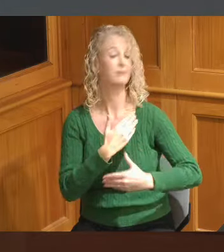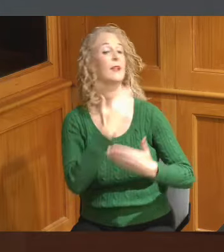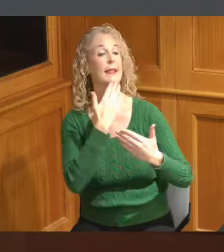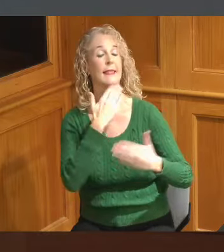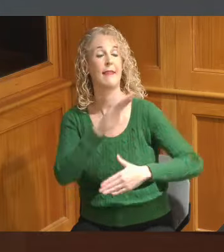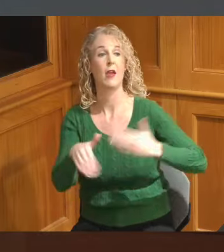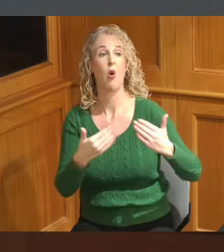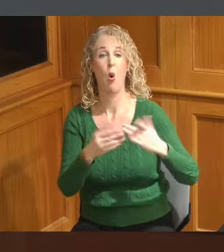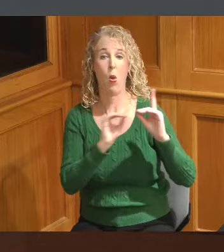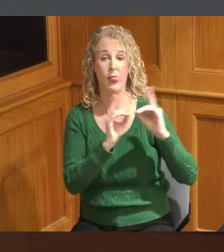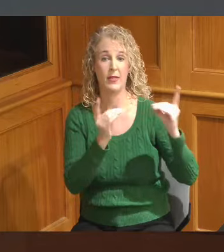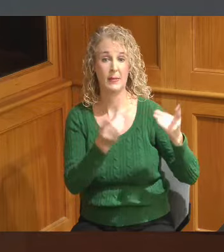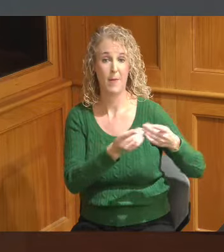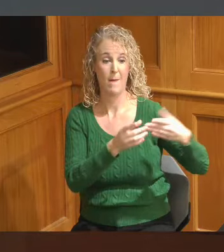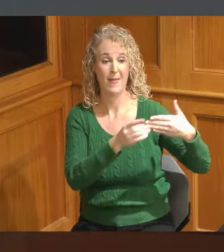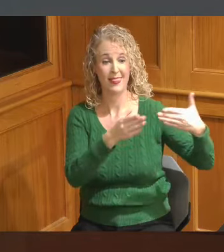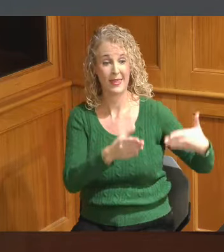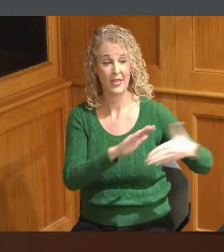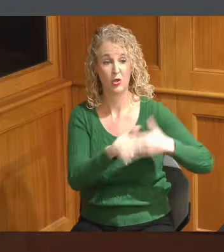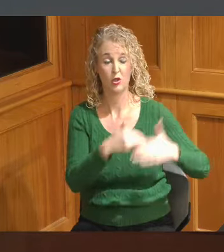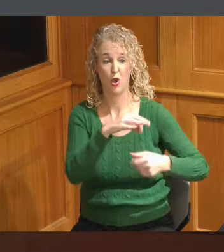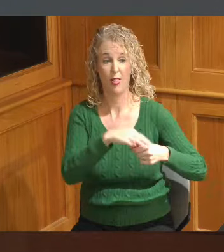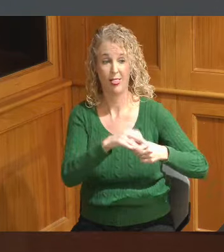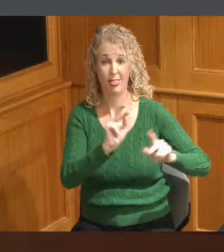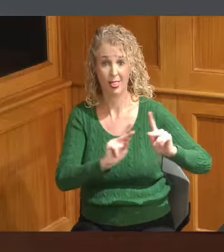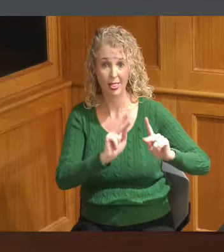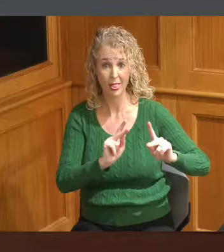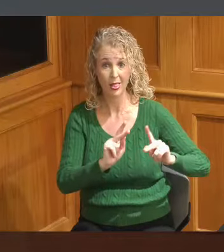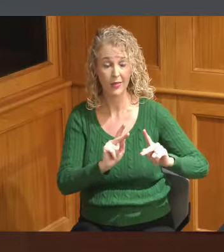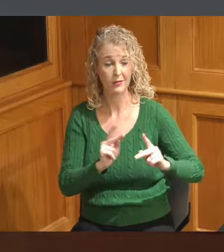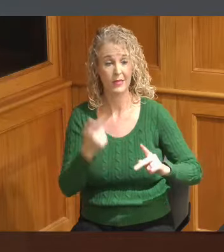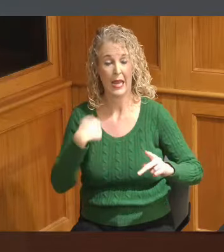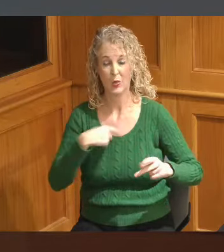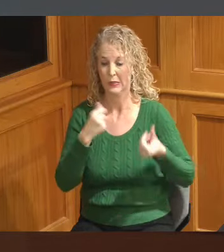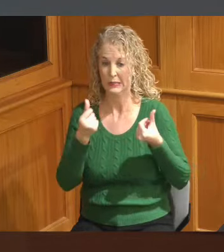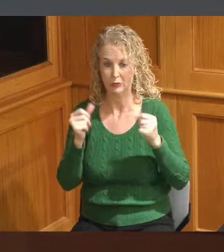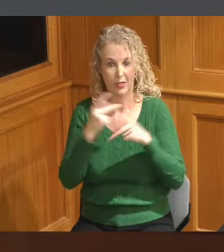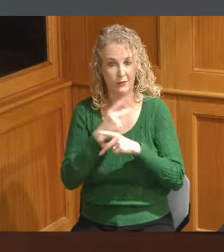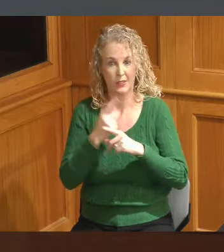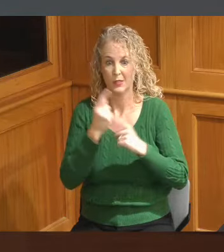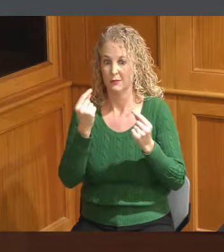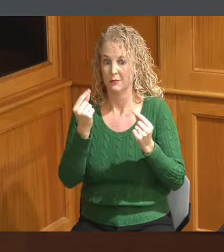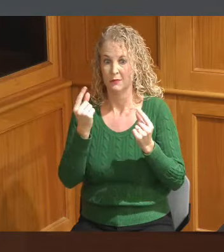department heads, all the elected officials for their cooperation as we've navigated the process.